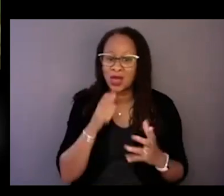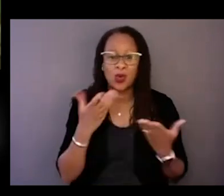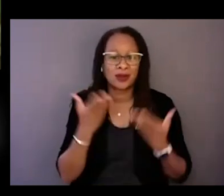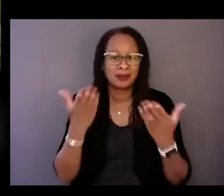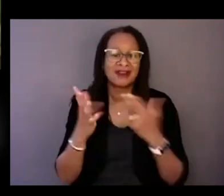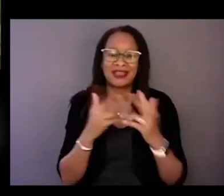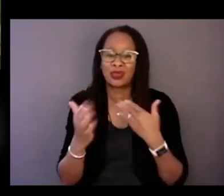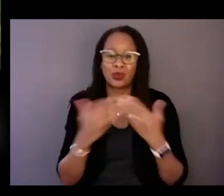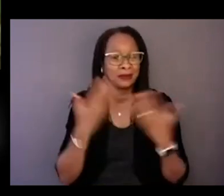because we have no idea,